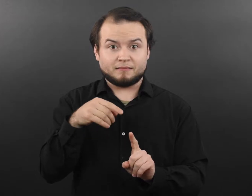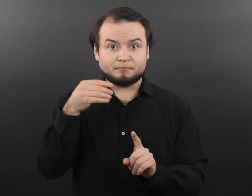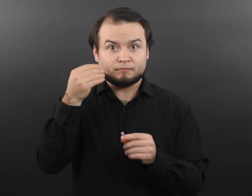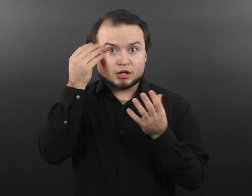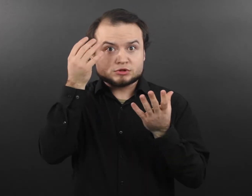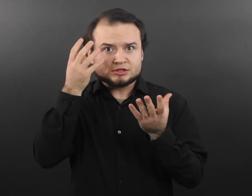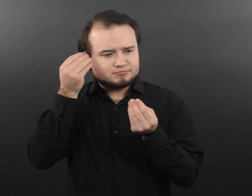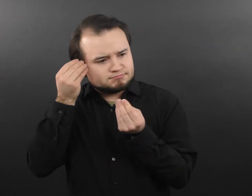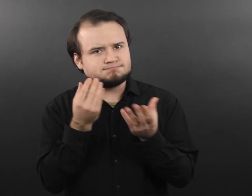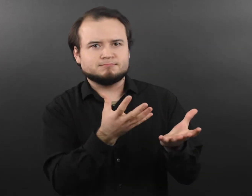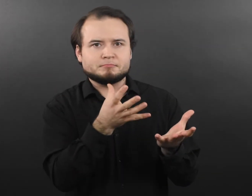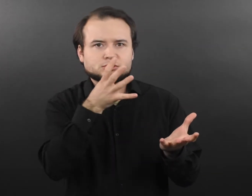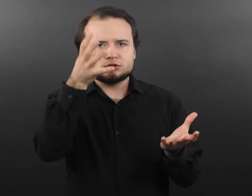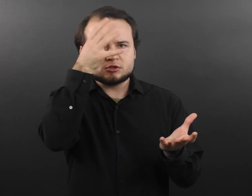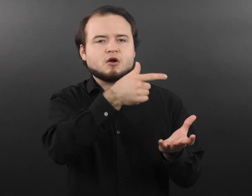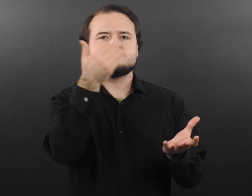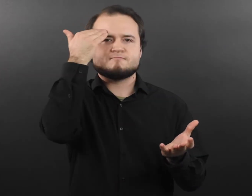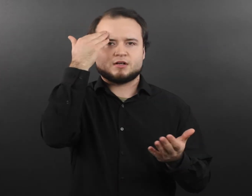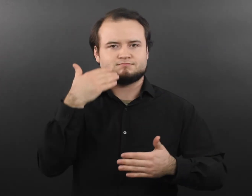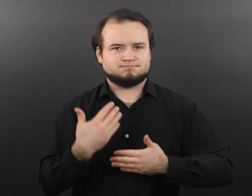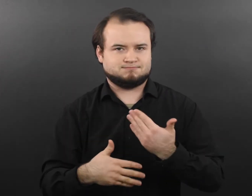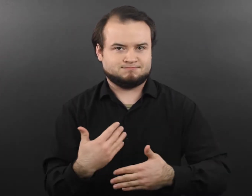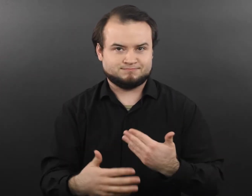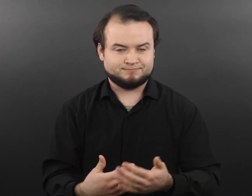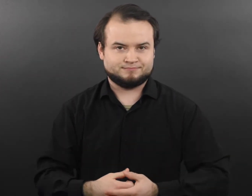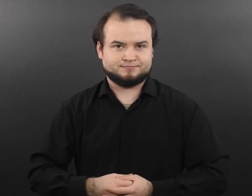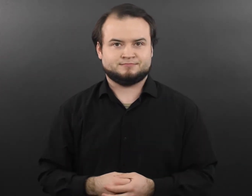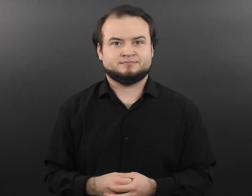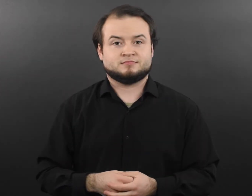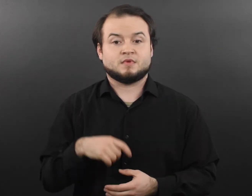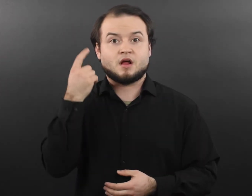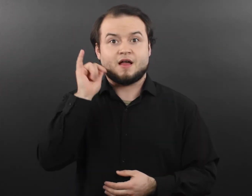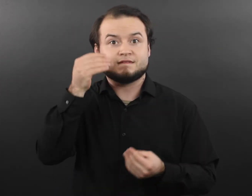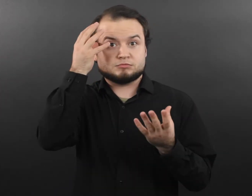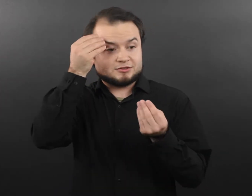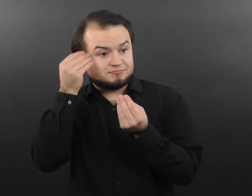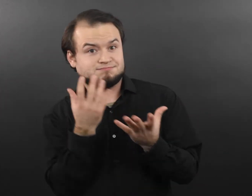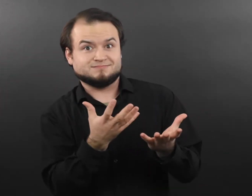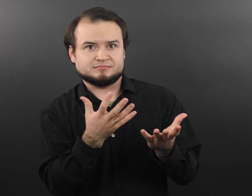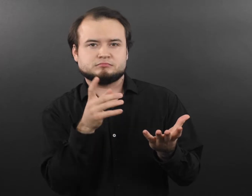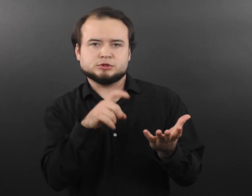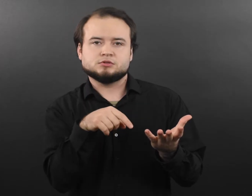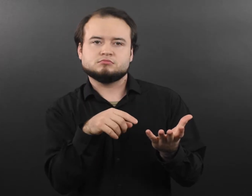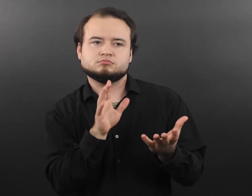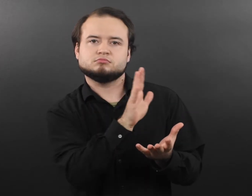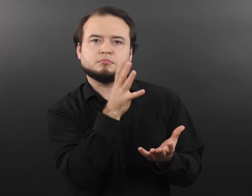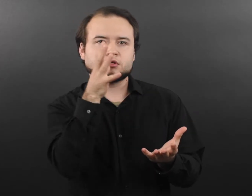and inform parents of the process, in their native language if appropriate.